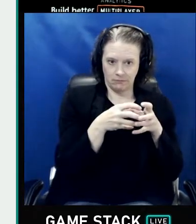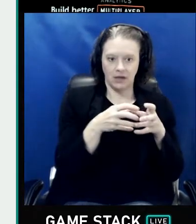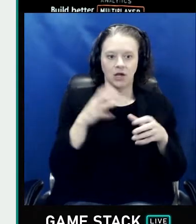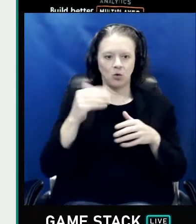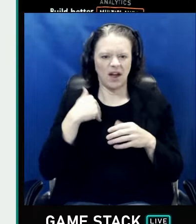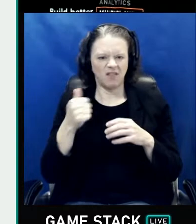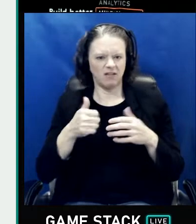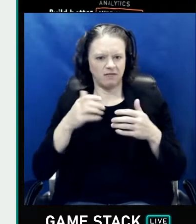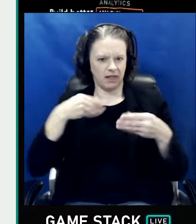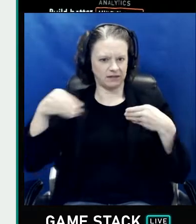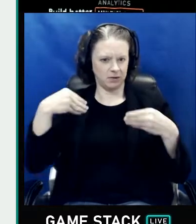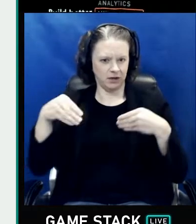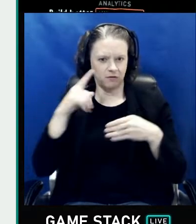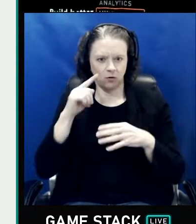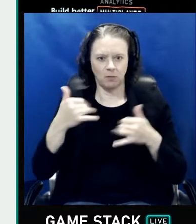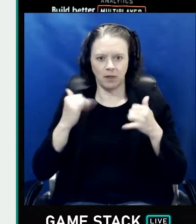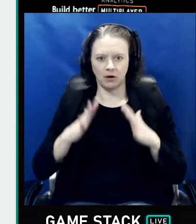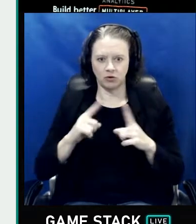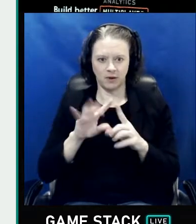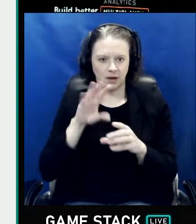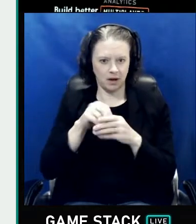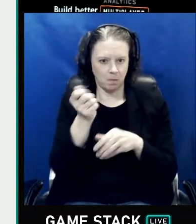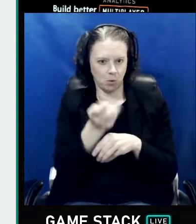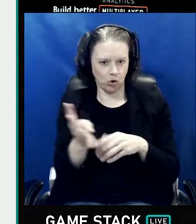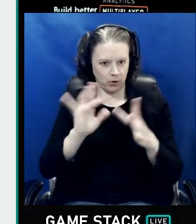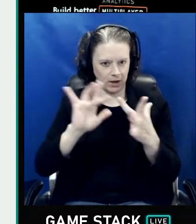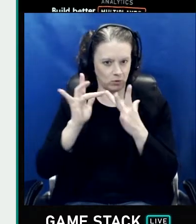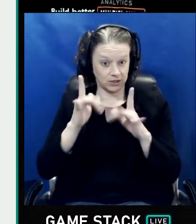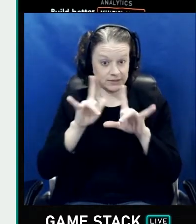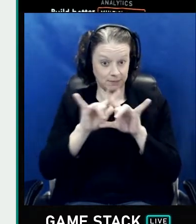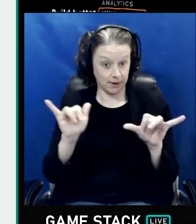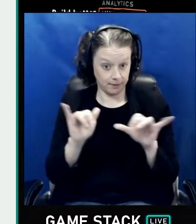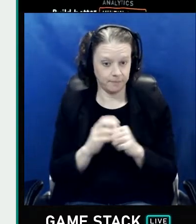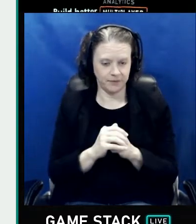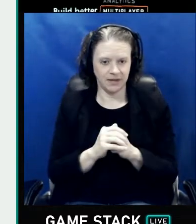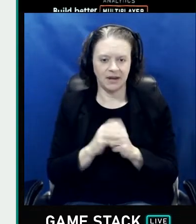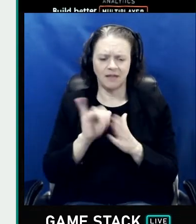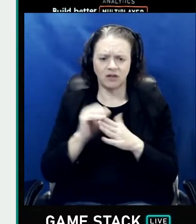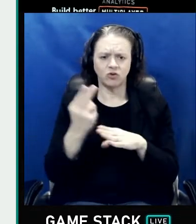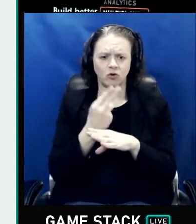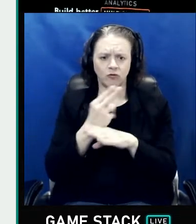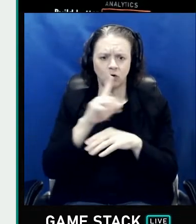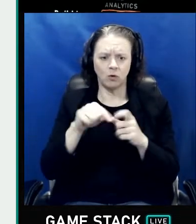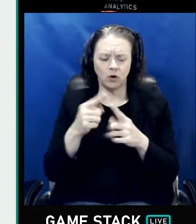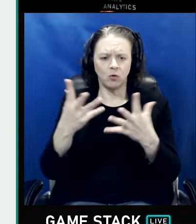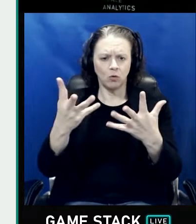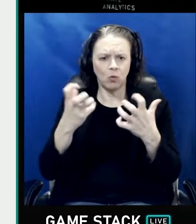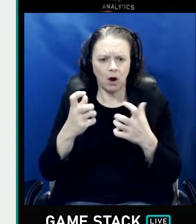And this is actually useful if you want to actually make a seamless transition from players, to go back to that fire team.